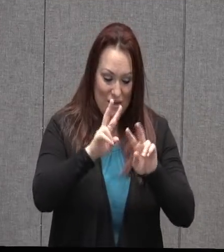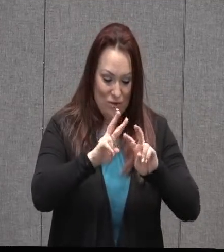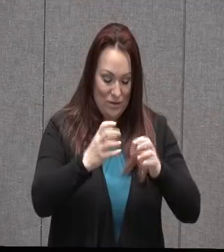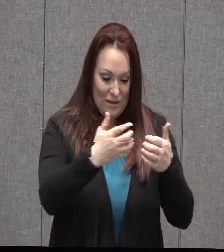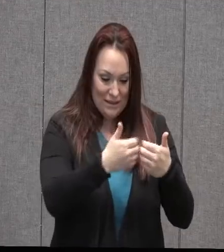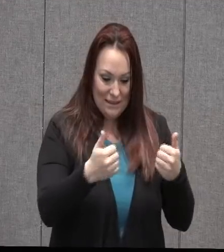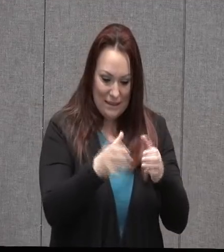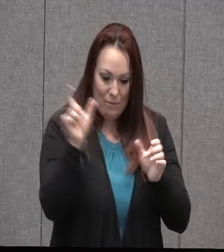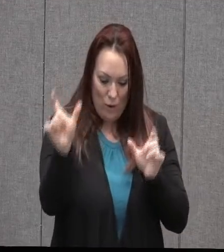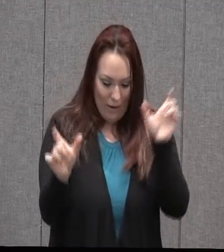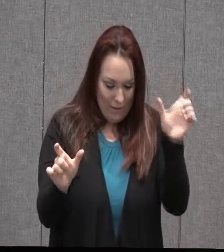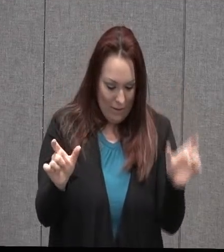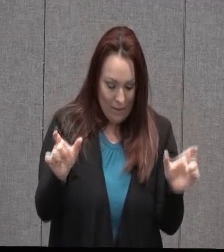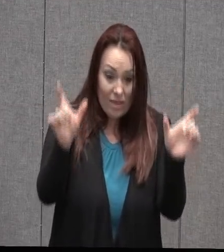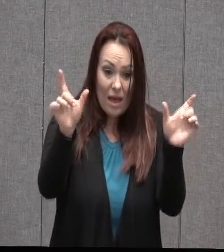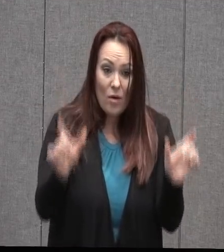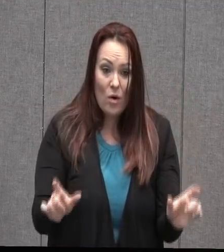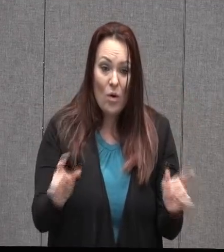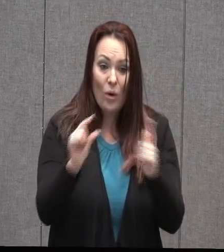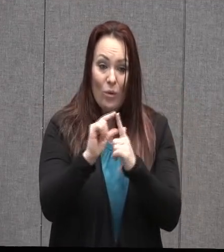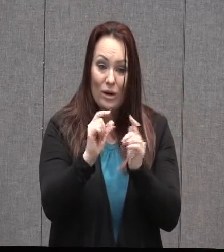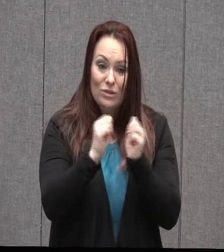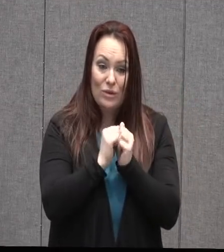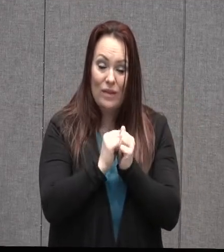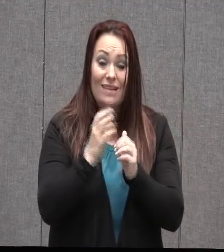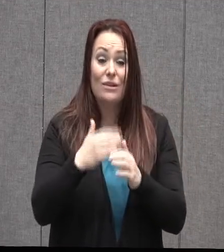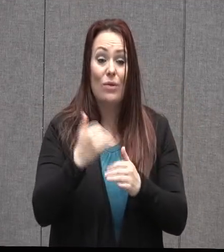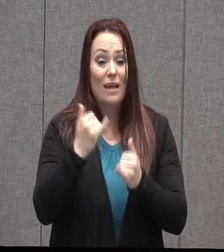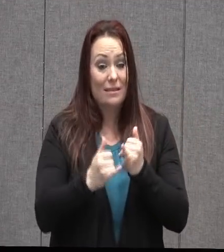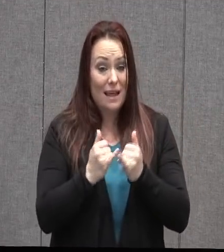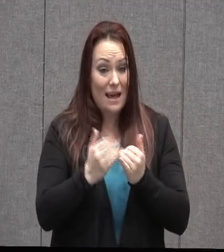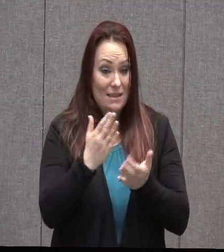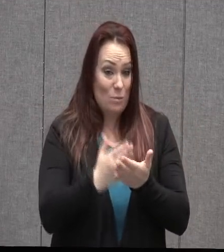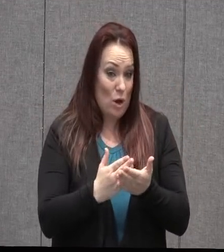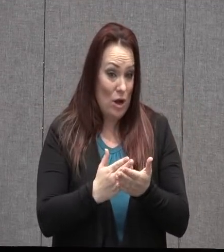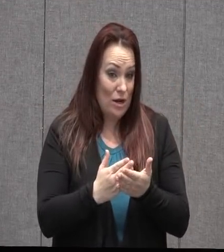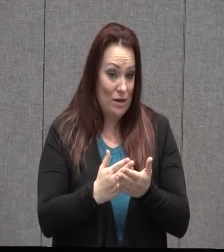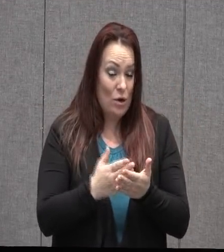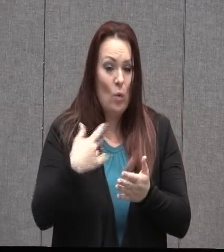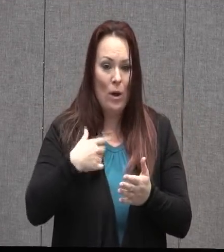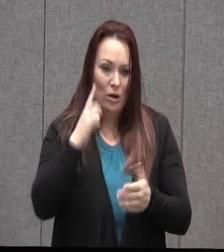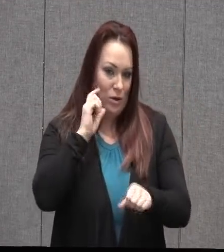Now the last part of our lesson today, we are going to work on some new sight words.